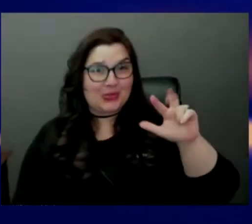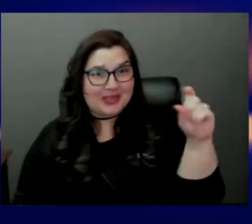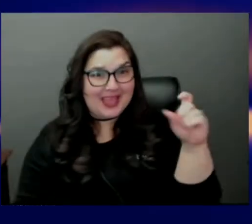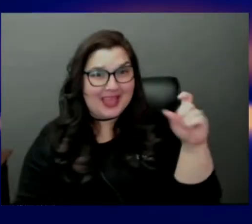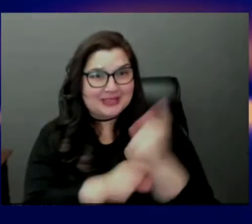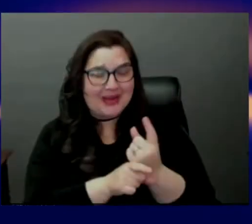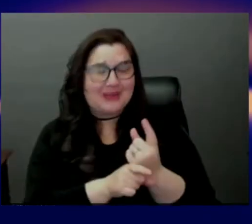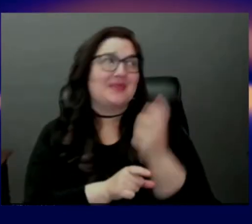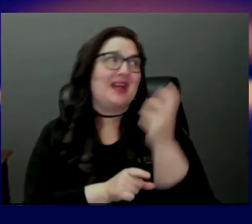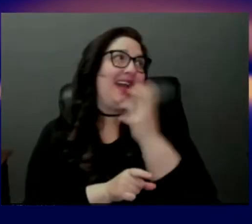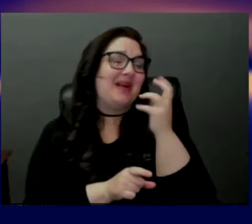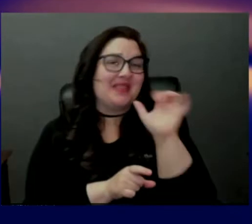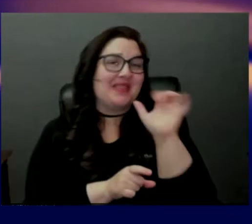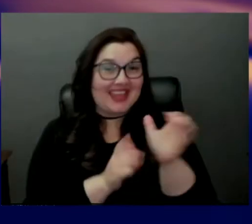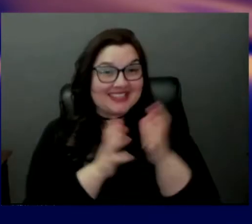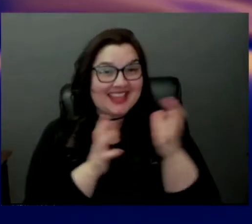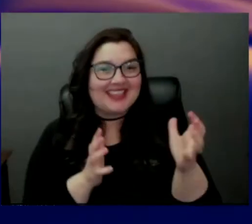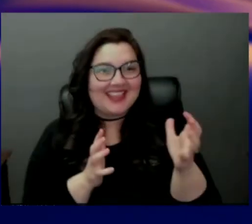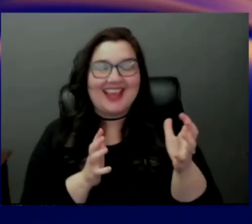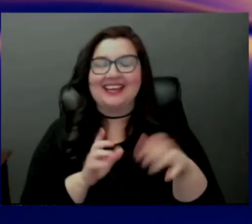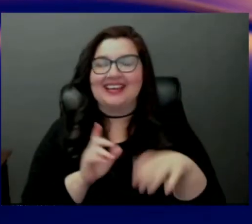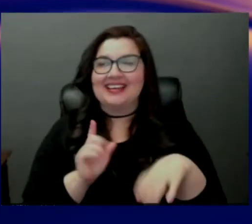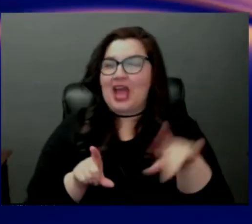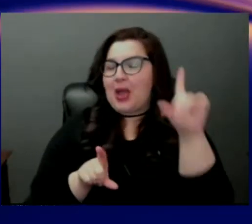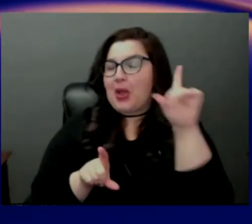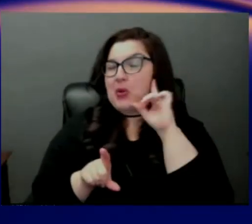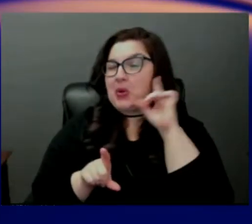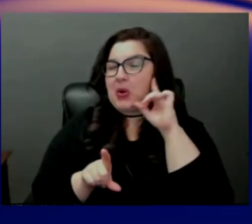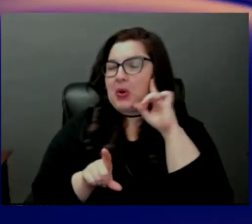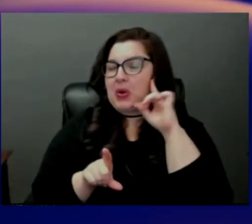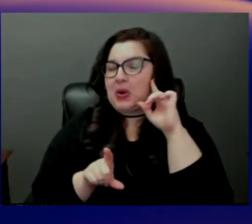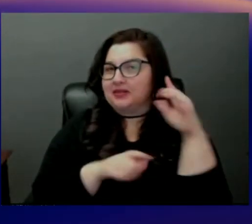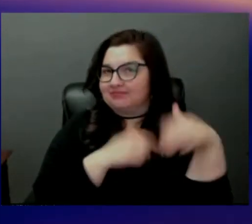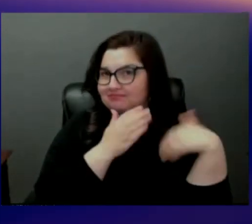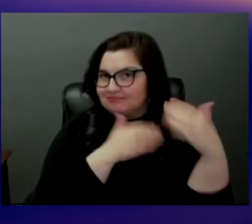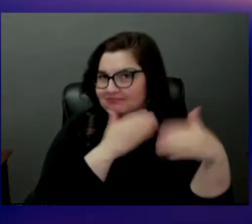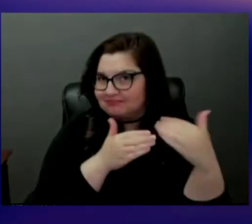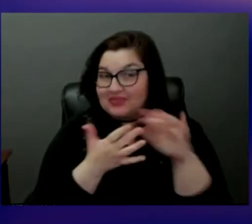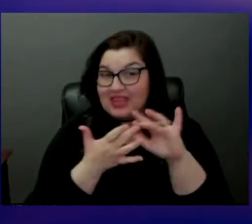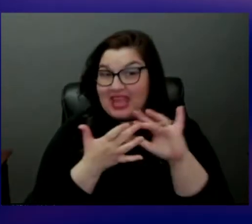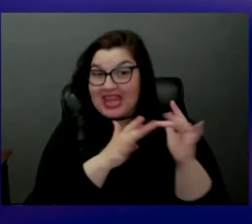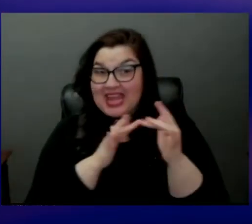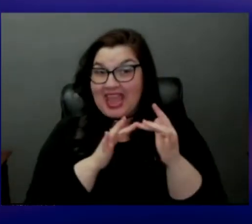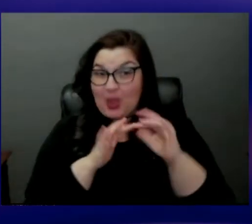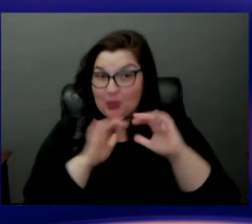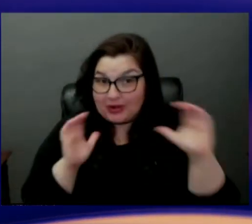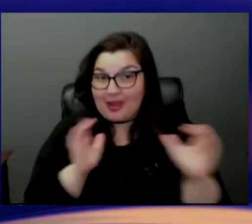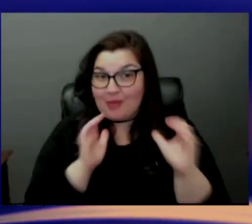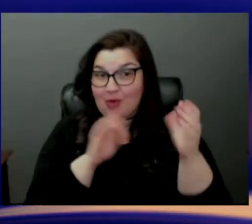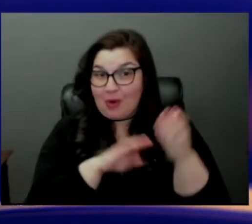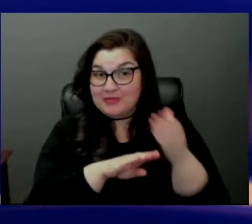So I hear on the grapevine that we've all be making network performance improvements. So what can you tell us there?